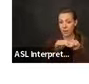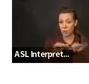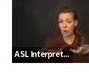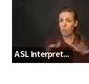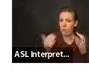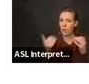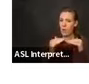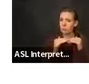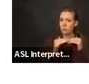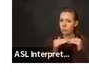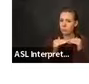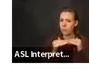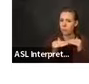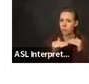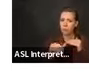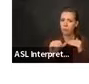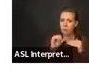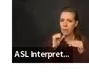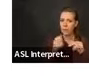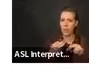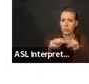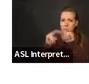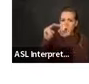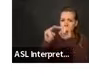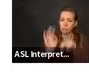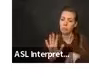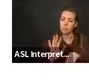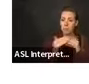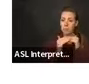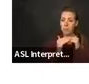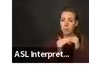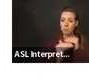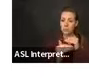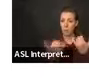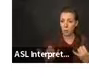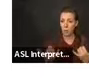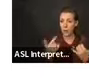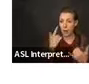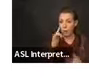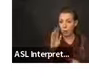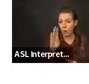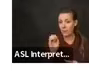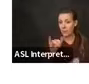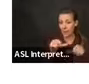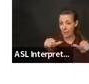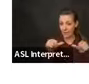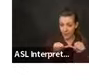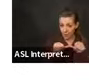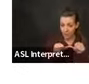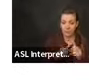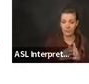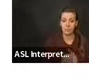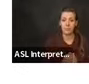don't appear to be seeing active increases. Based on the recent data.